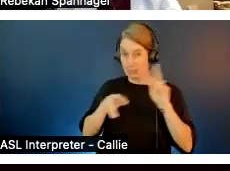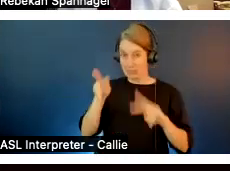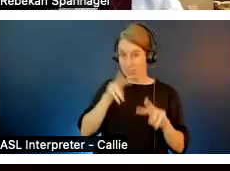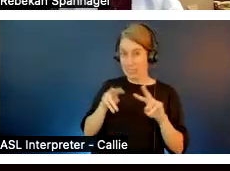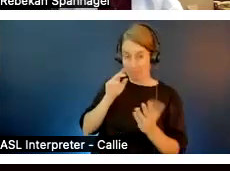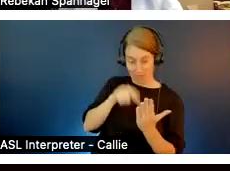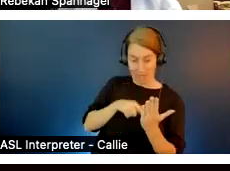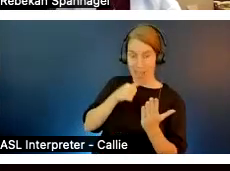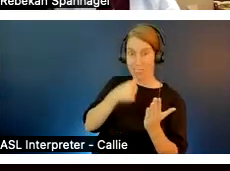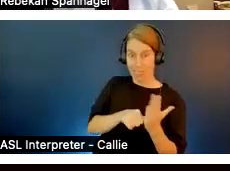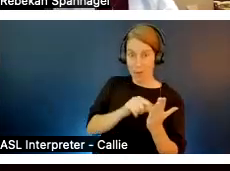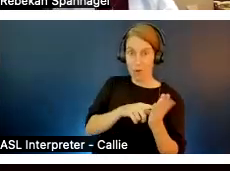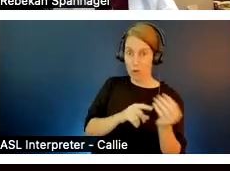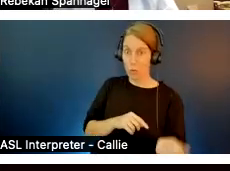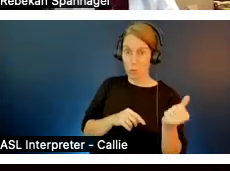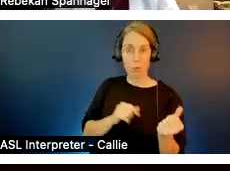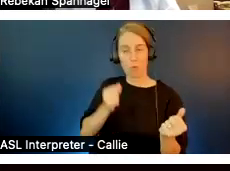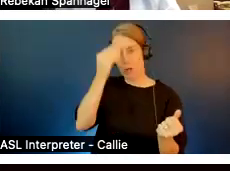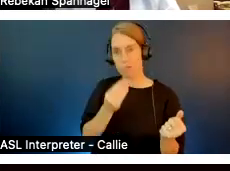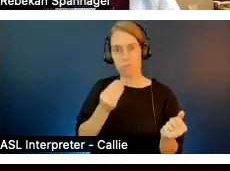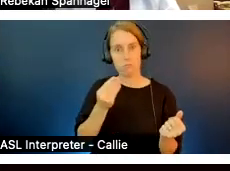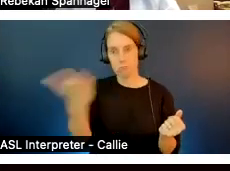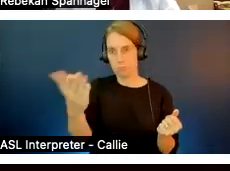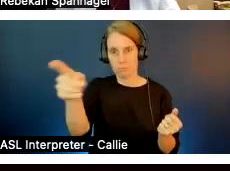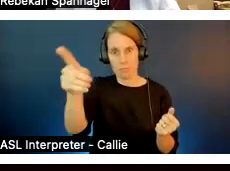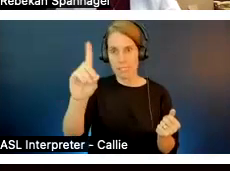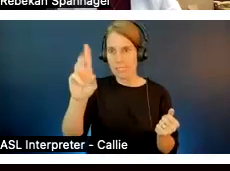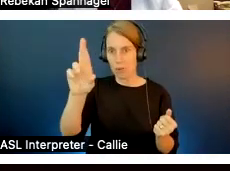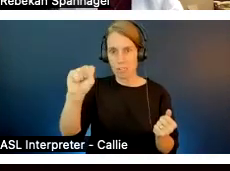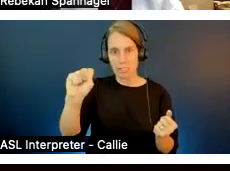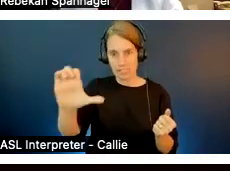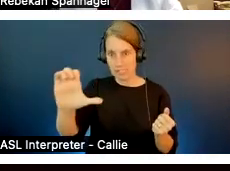that we can review it um and be able to assist you and determine if we're able to assist you